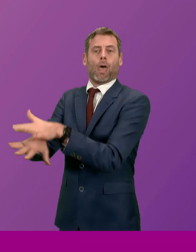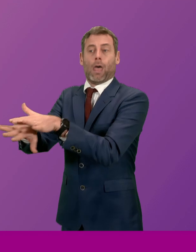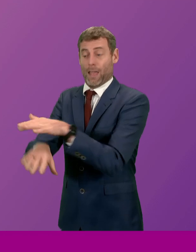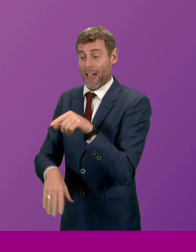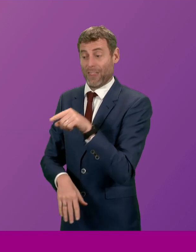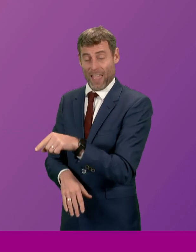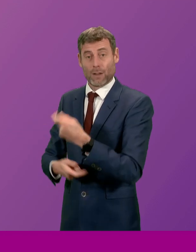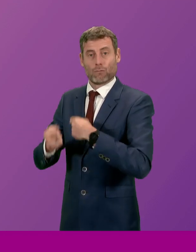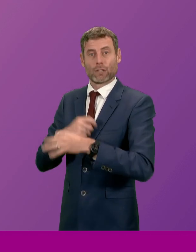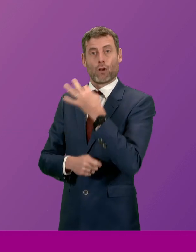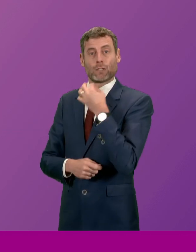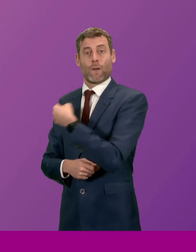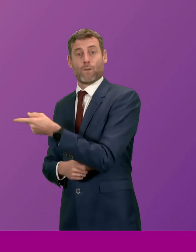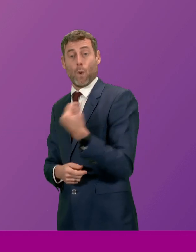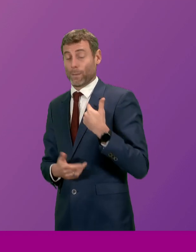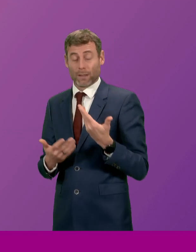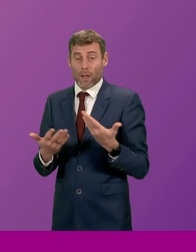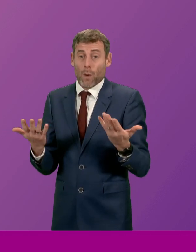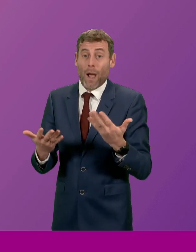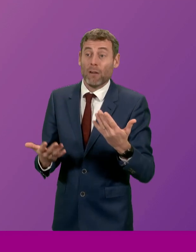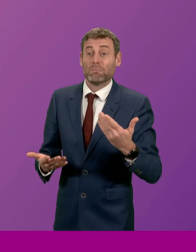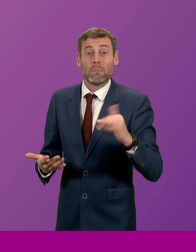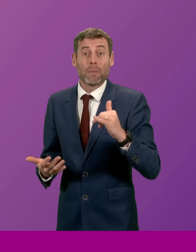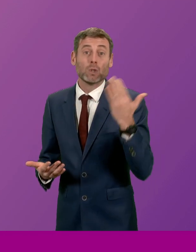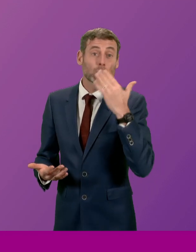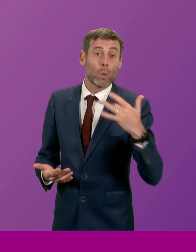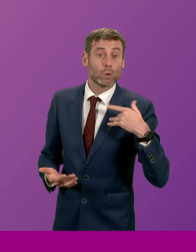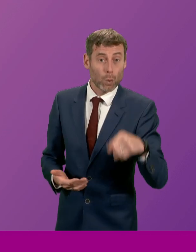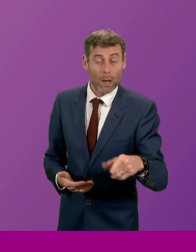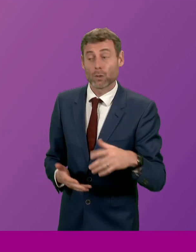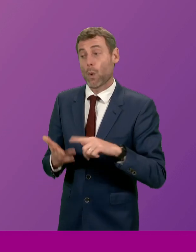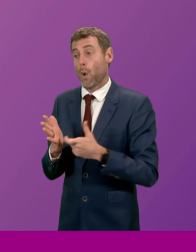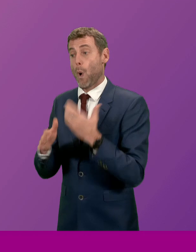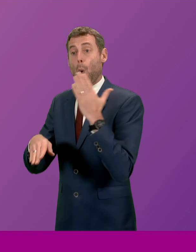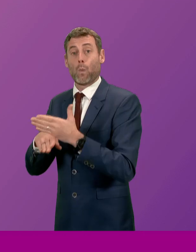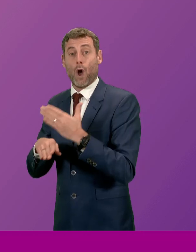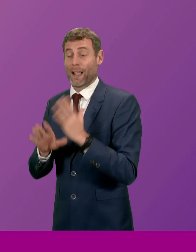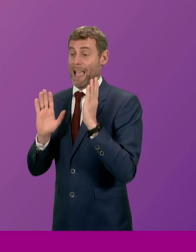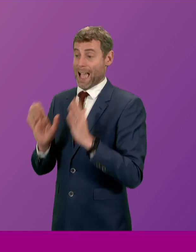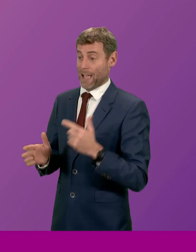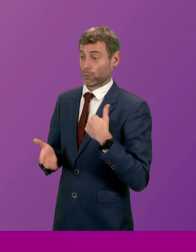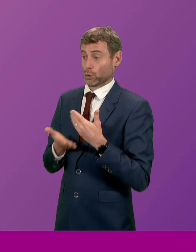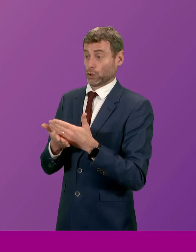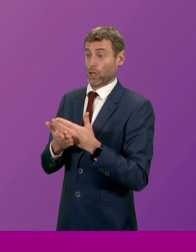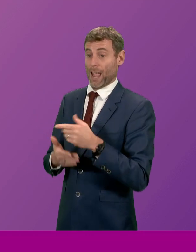in school toilets or women being forced to share changing rooms with biological males. Does the